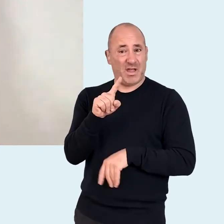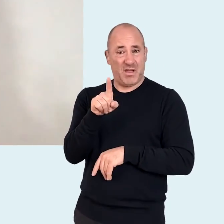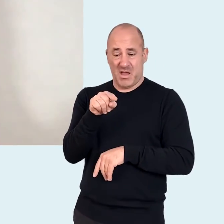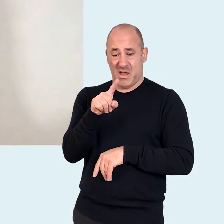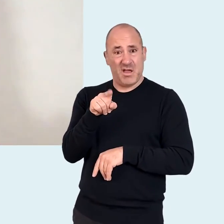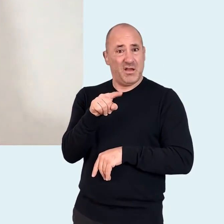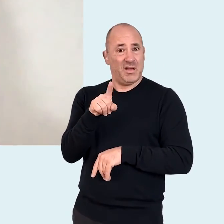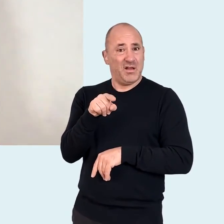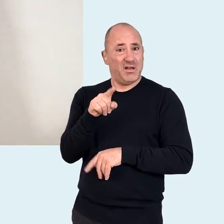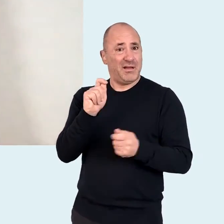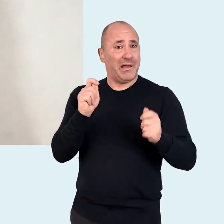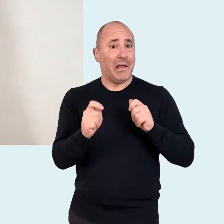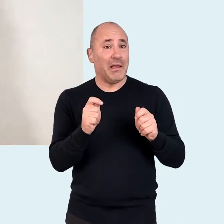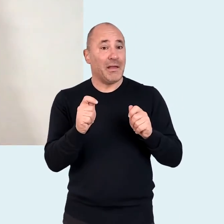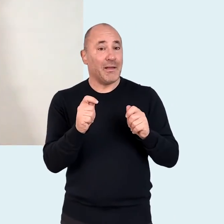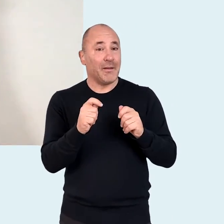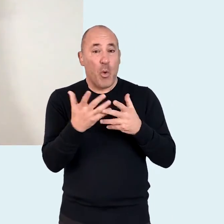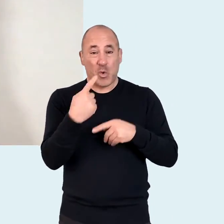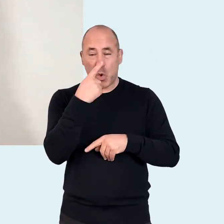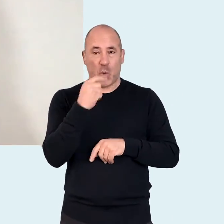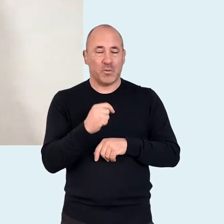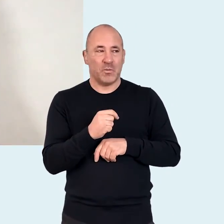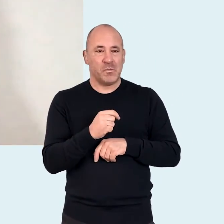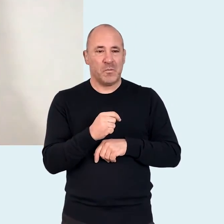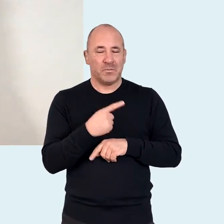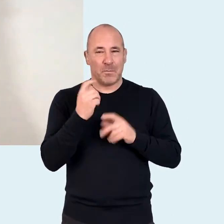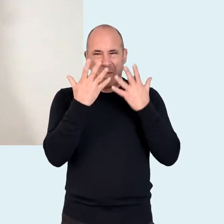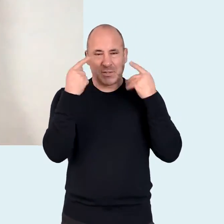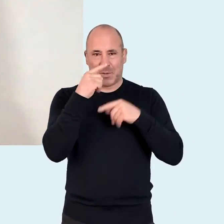a hand circle. It might even be a finger circle. It could just be a little imagine your nose